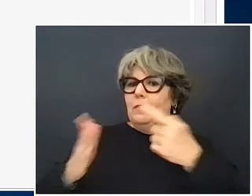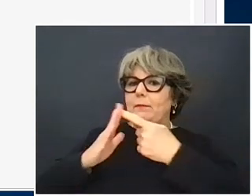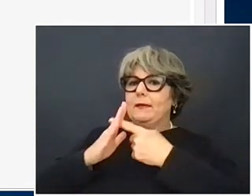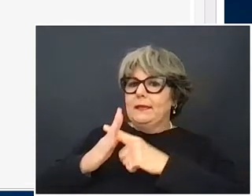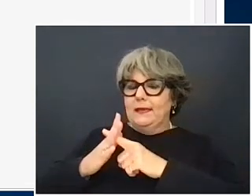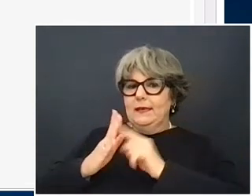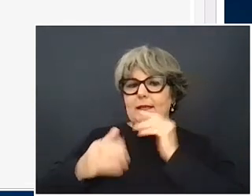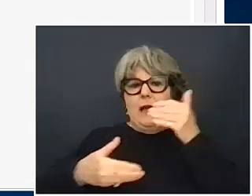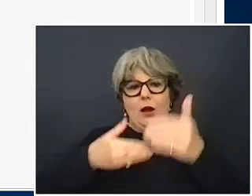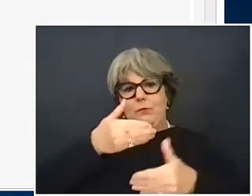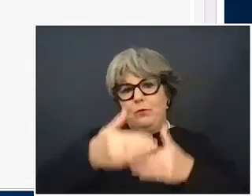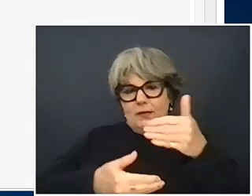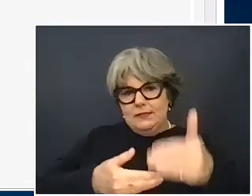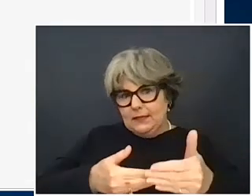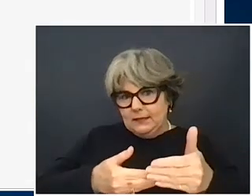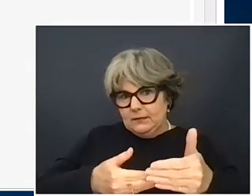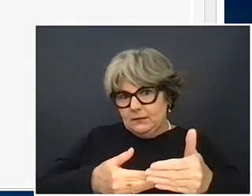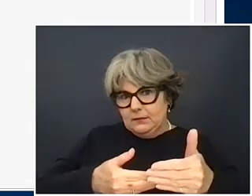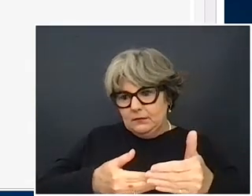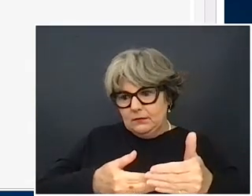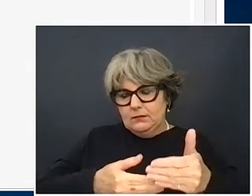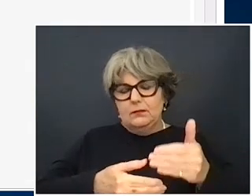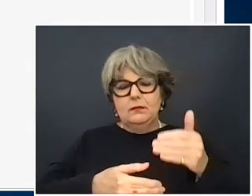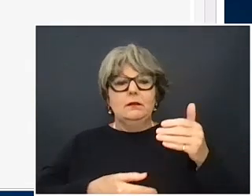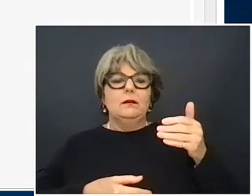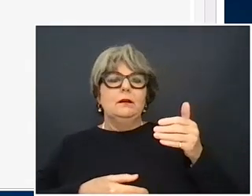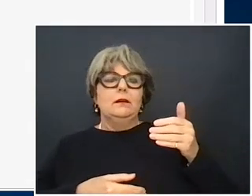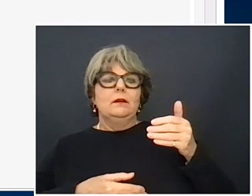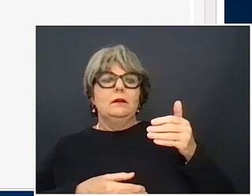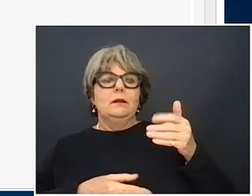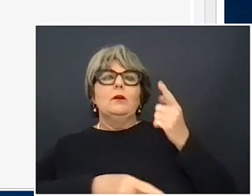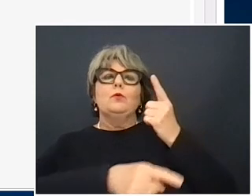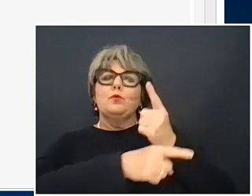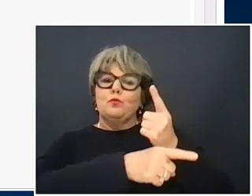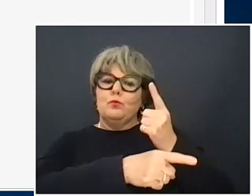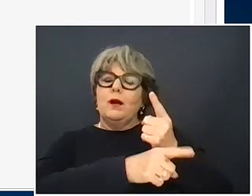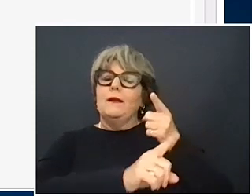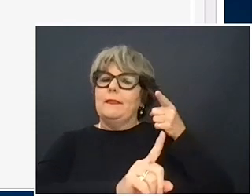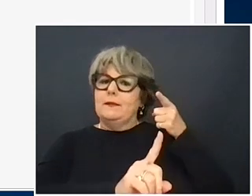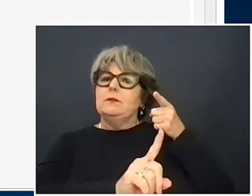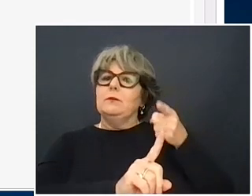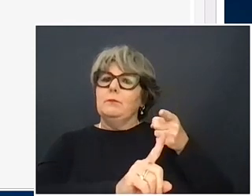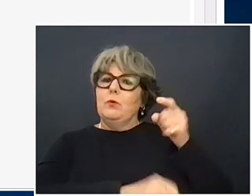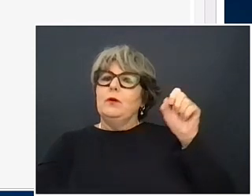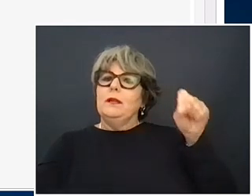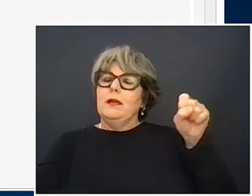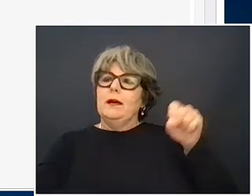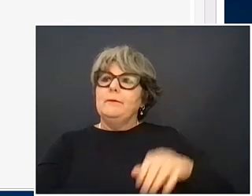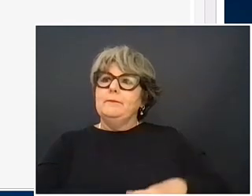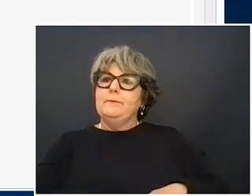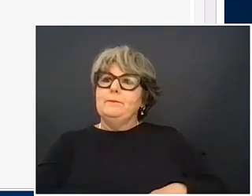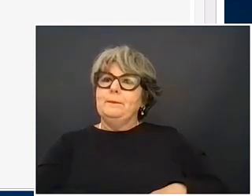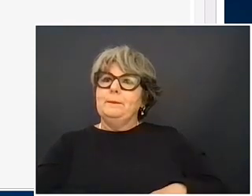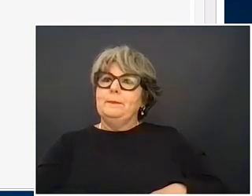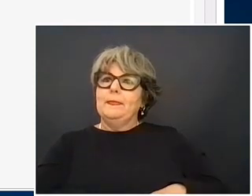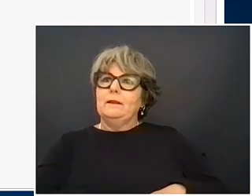about. Right. Yeah, that's what we're trying to get- that's what we're trying to get to here, is that either complaints that you